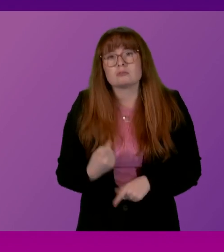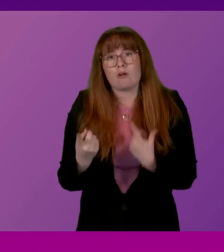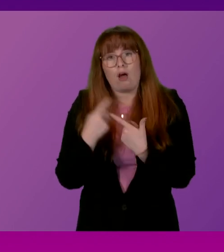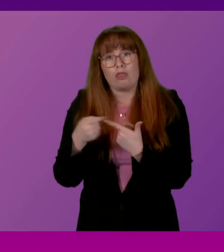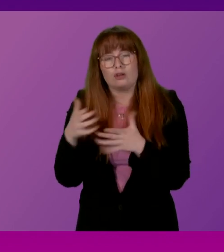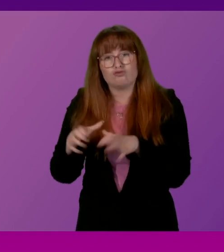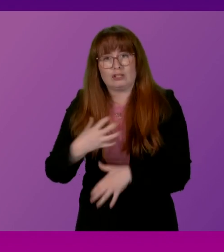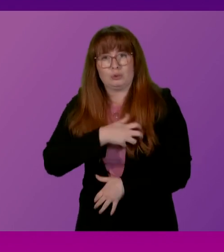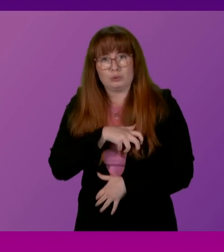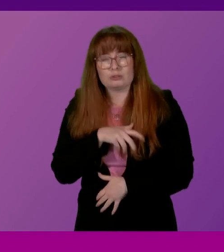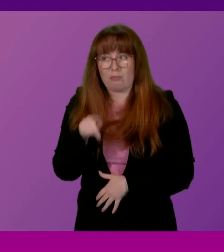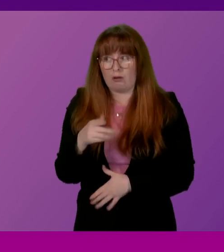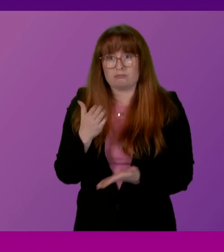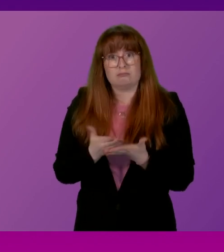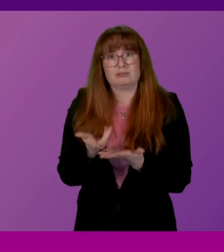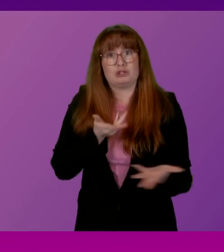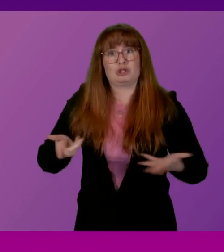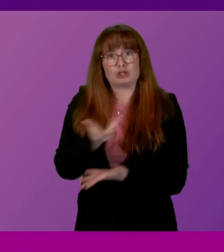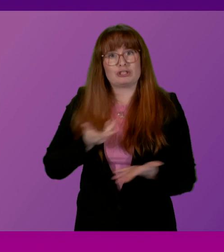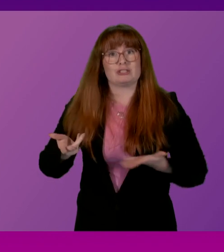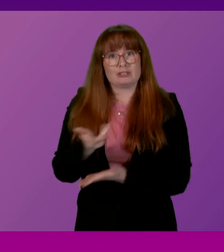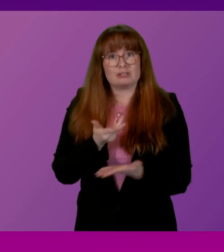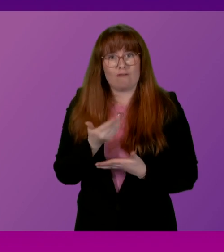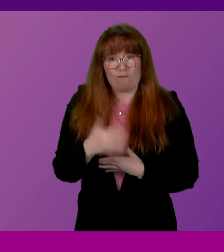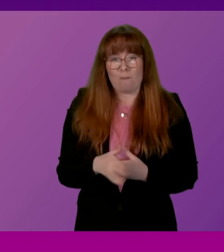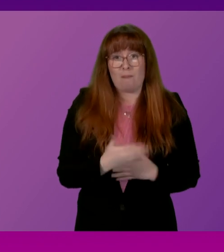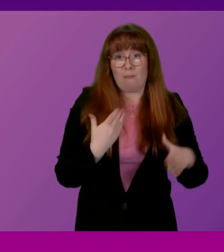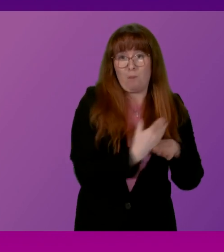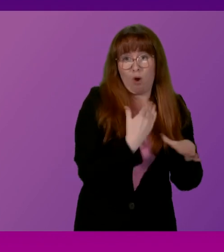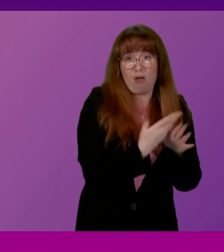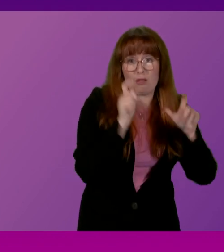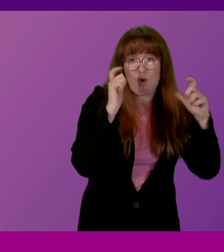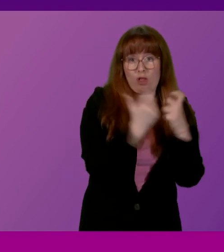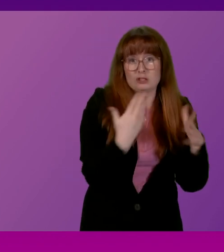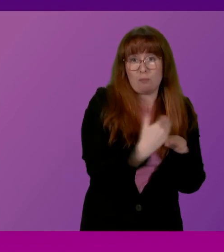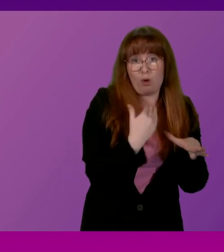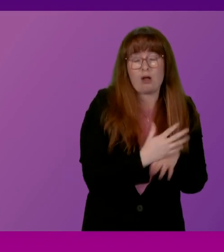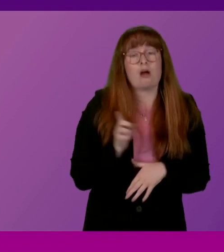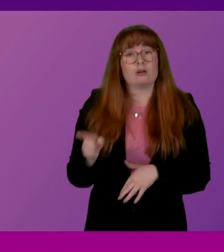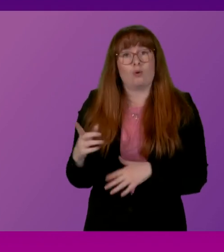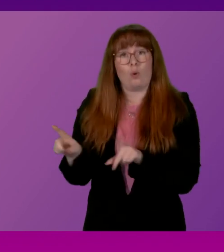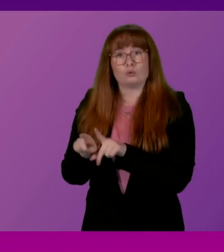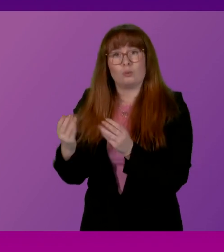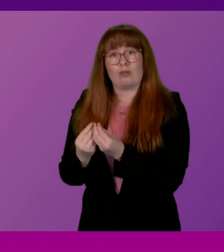been clear that those discussions are taking place between the employer, the colleges and trade unions.